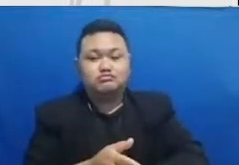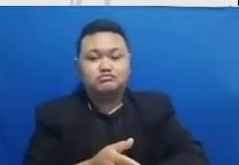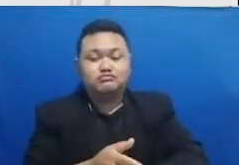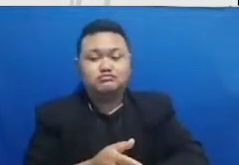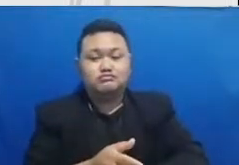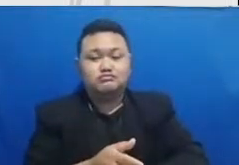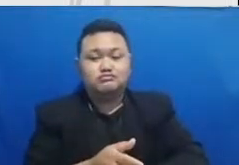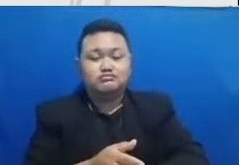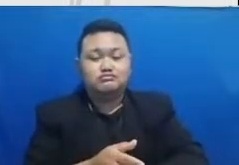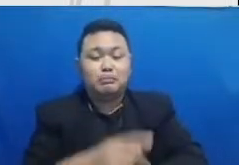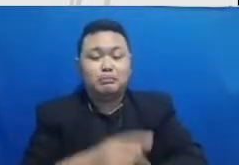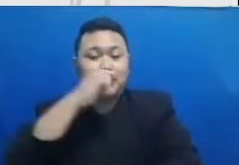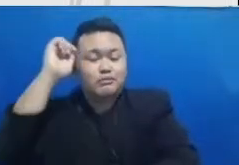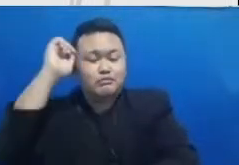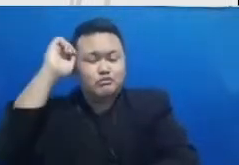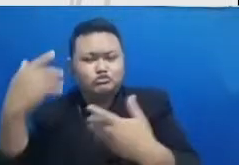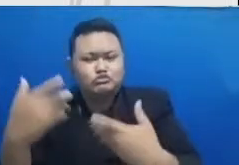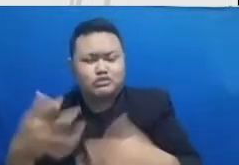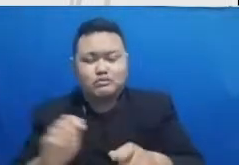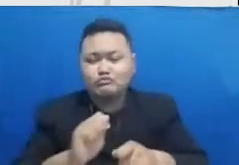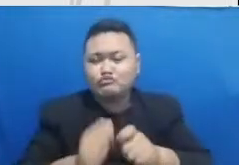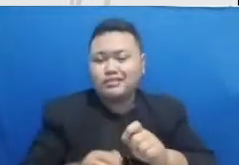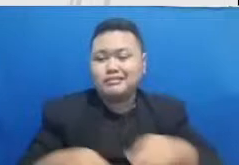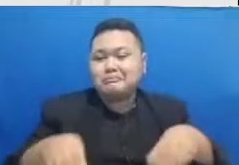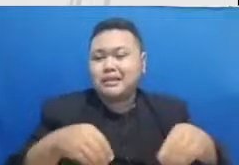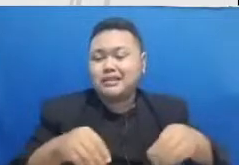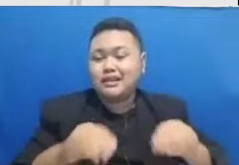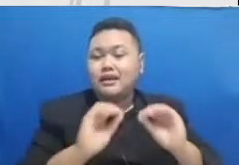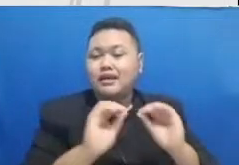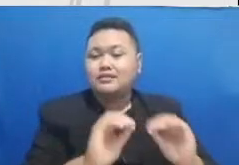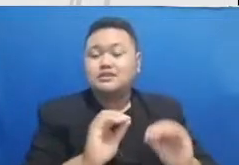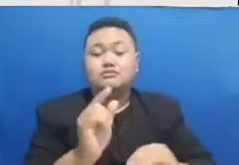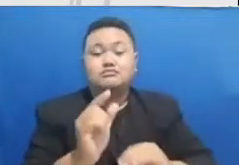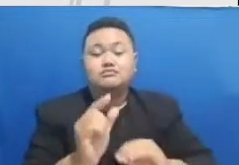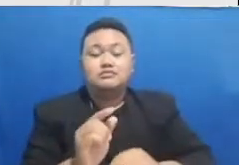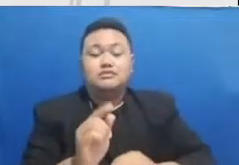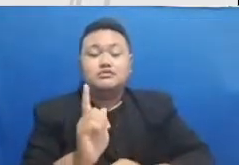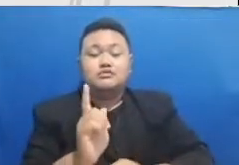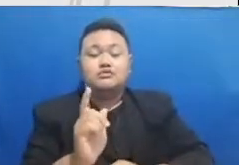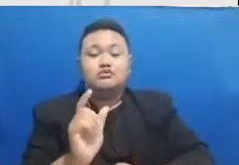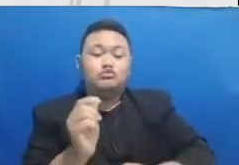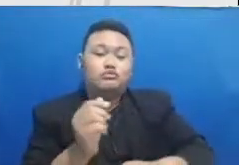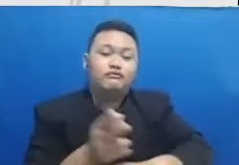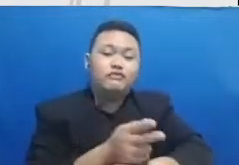form of videos. By chance, in the 3rd episode, Mr. and Mrs. will be taught How to make